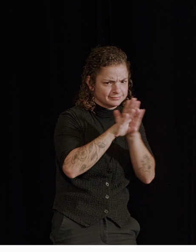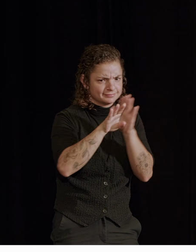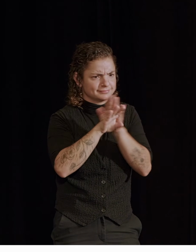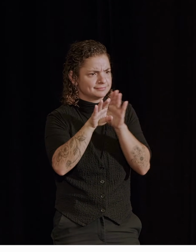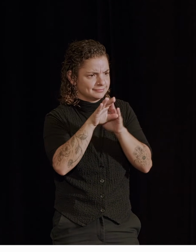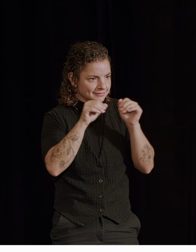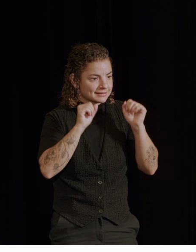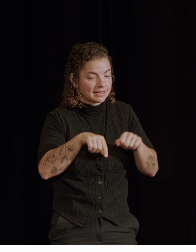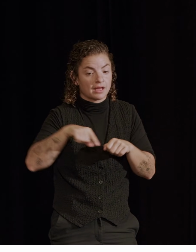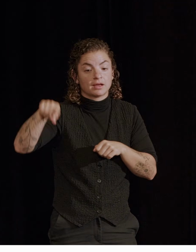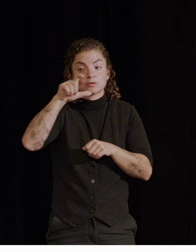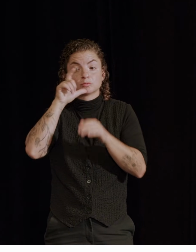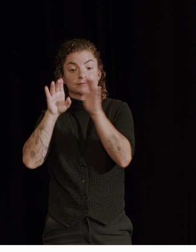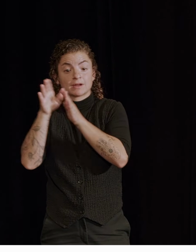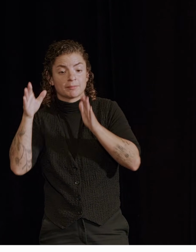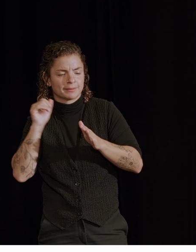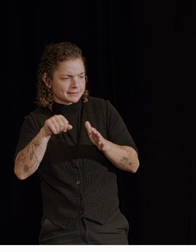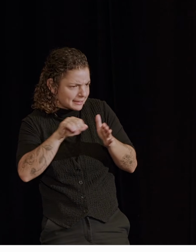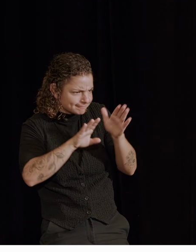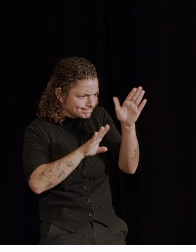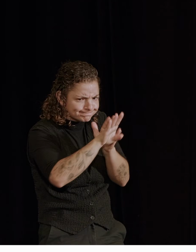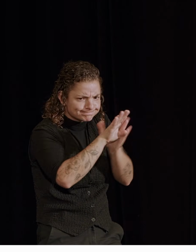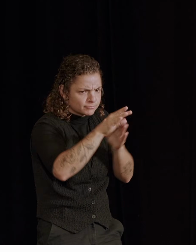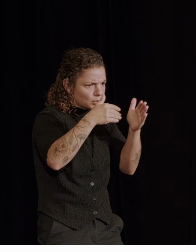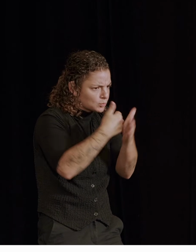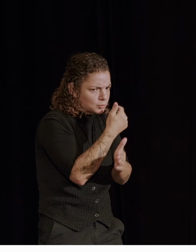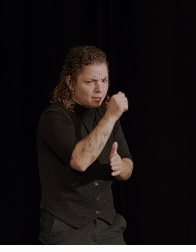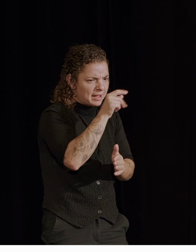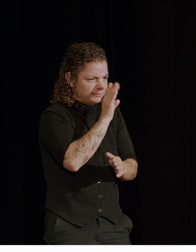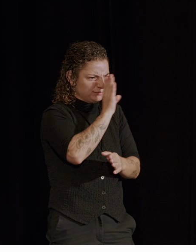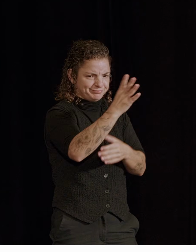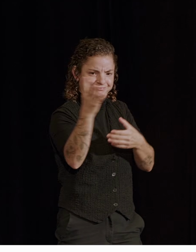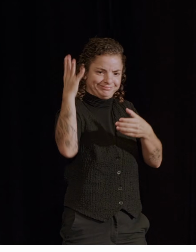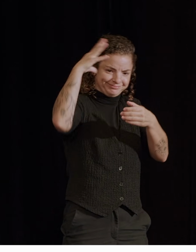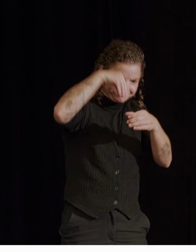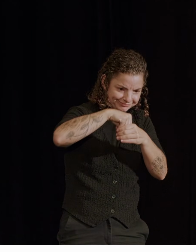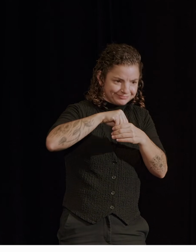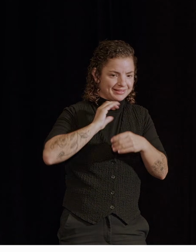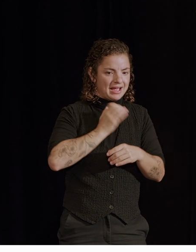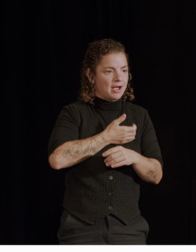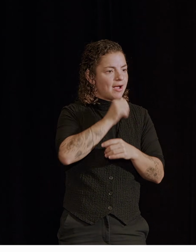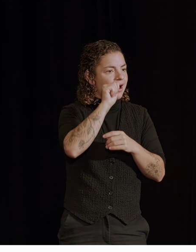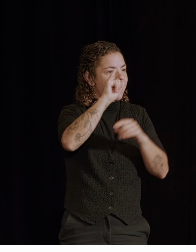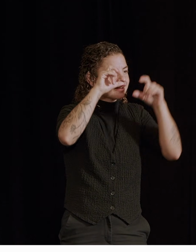making it easier for startups, non-profits, and research institutions to iterate